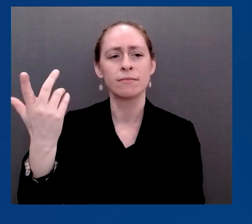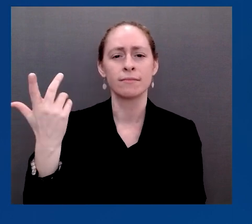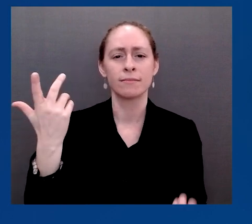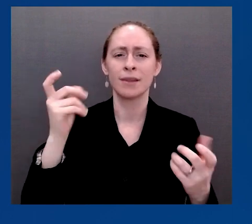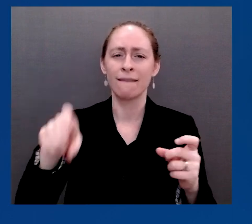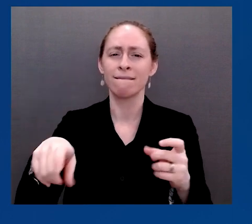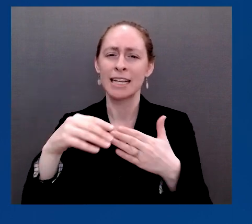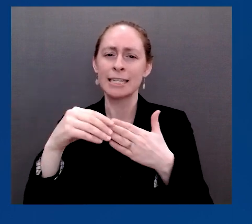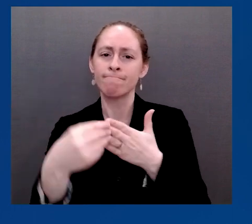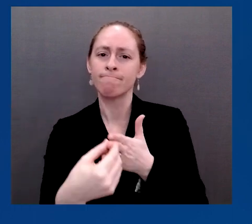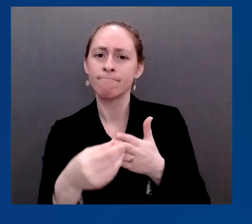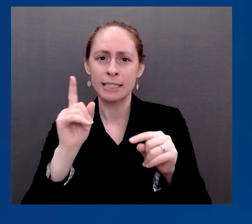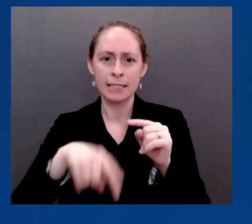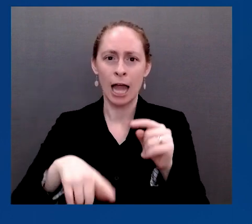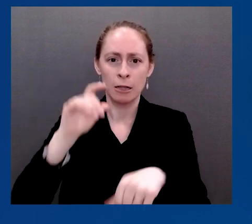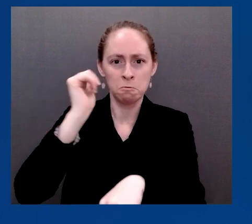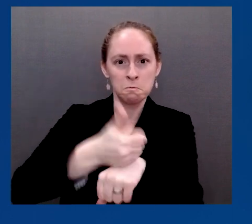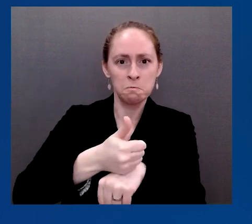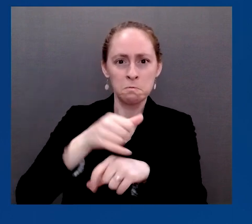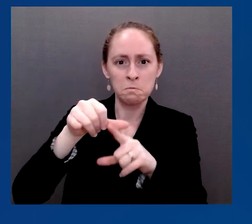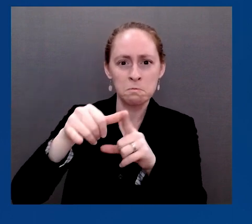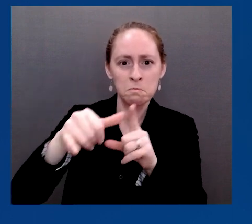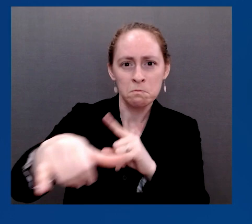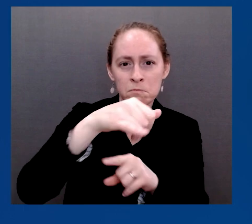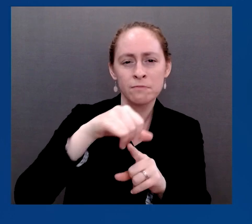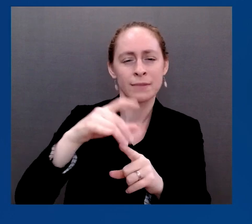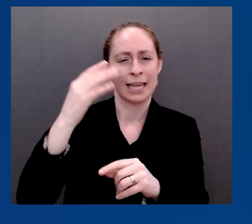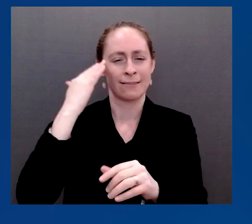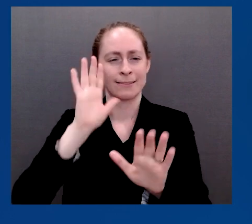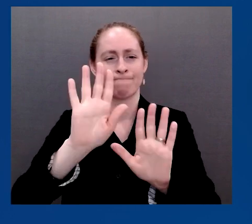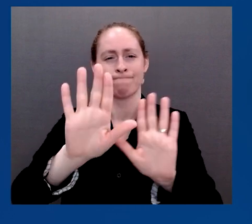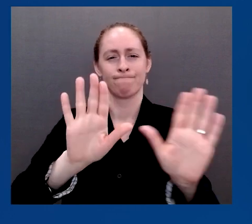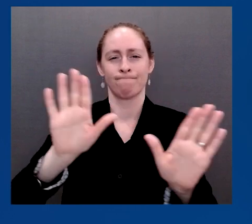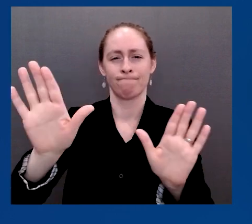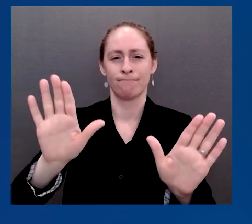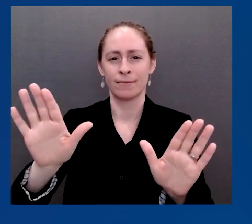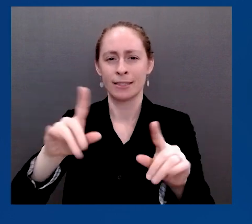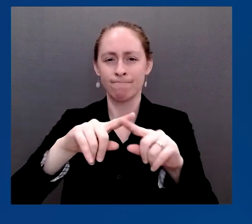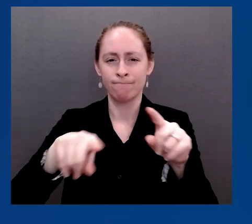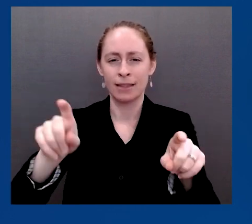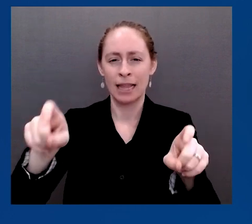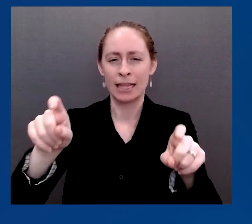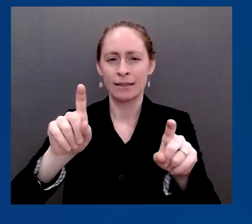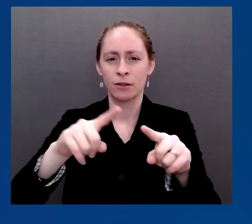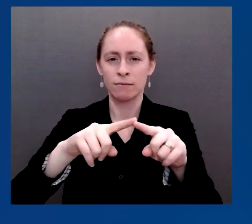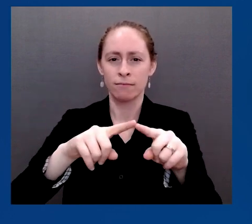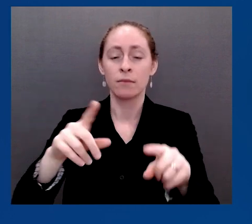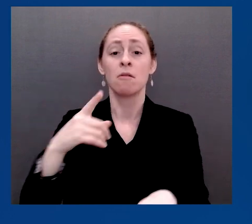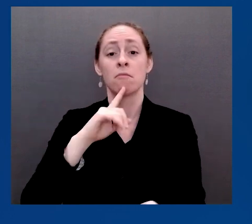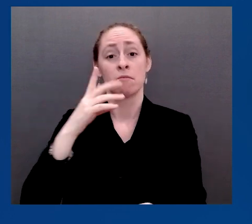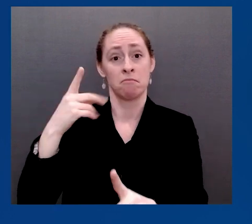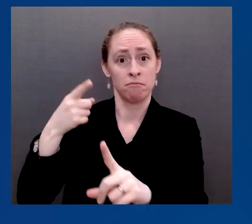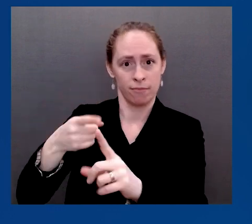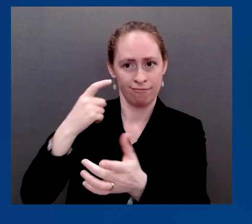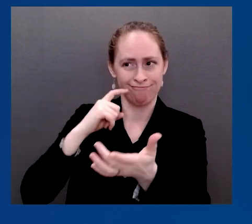cases and hospitalizations are falling. This is, of course, encouraging. And that leads us, of course, to have us look at all of our guidance